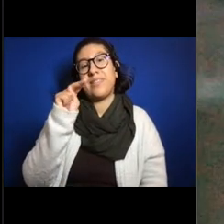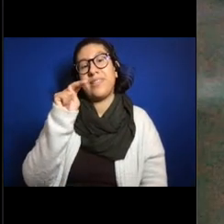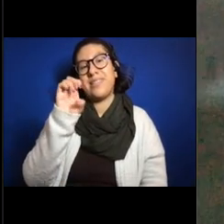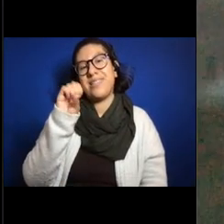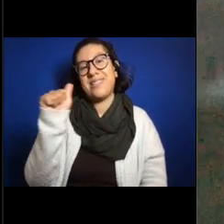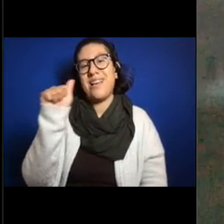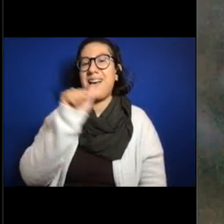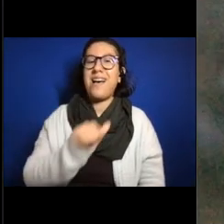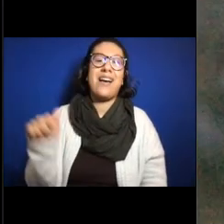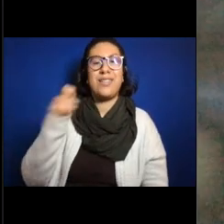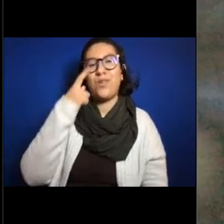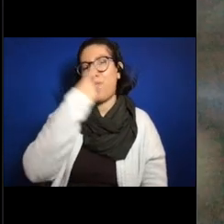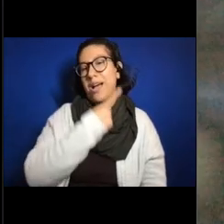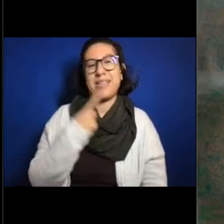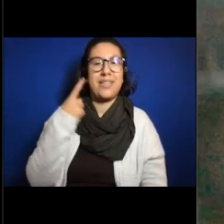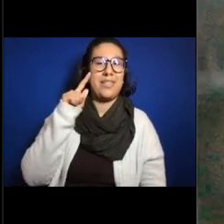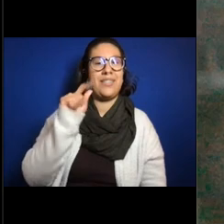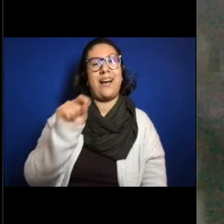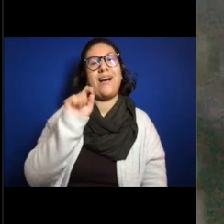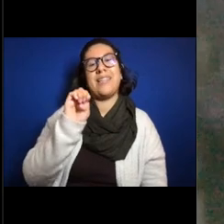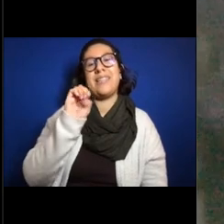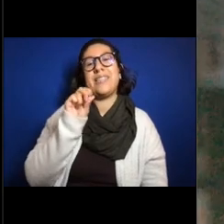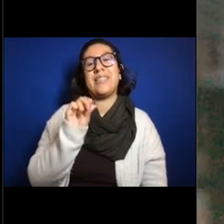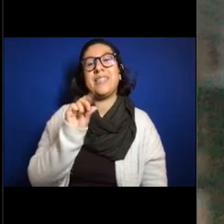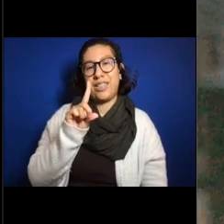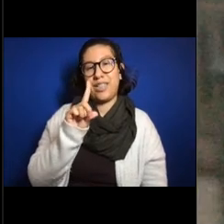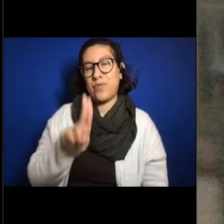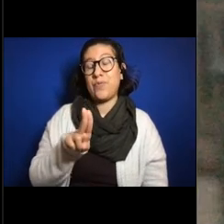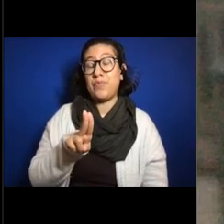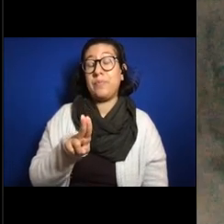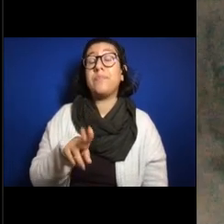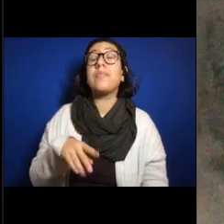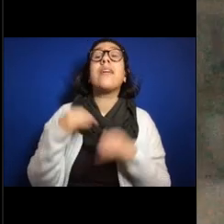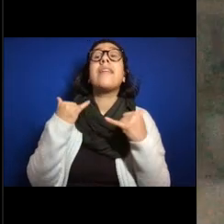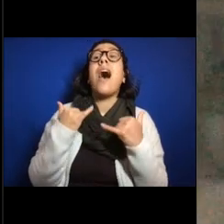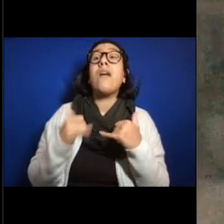and I'd like you to tell me maybe about your plan for staying safe